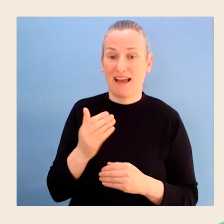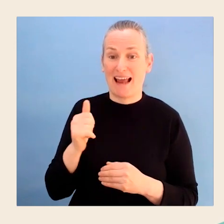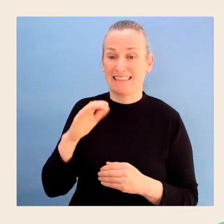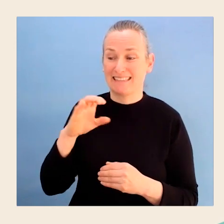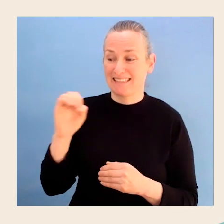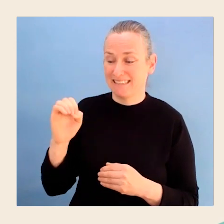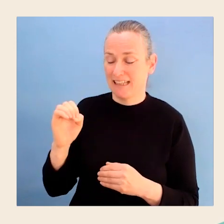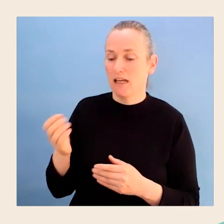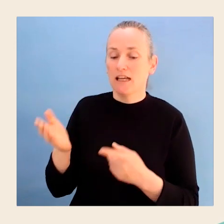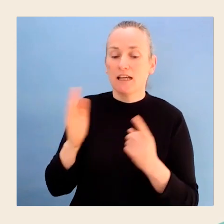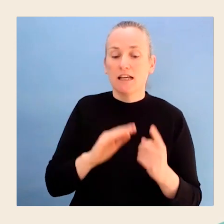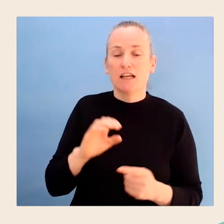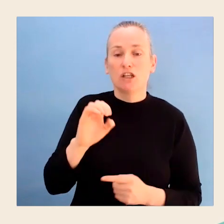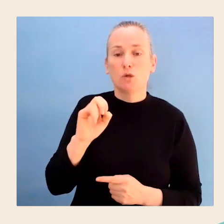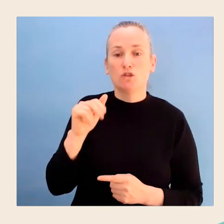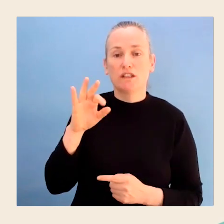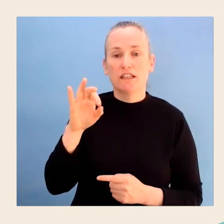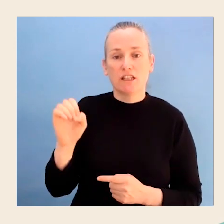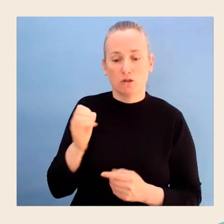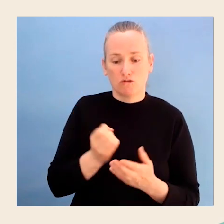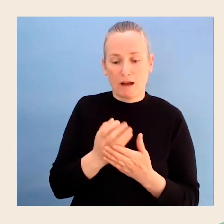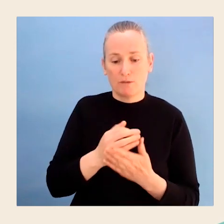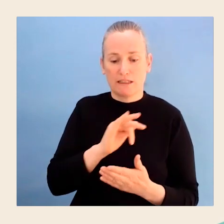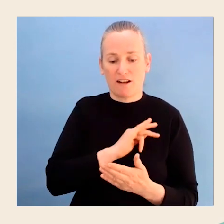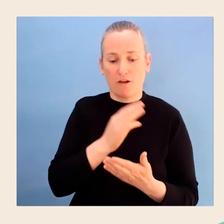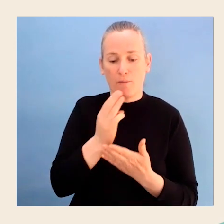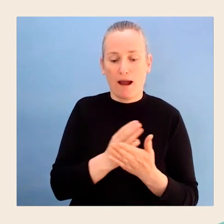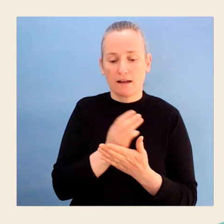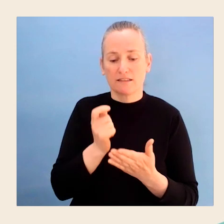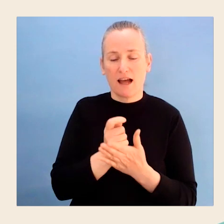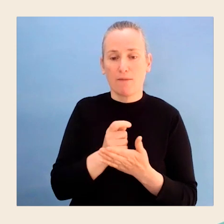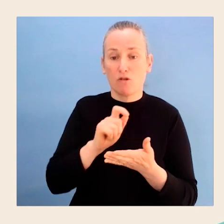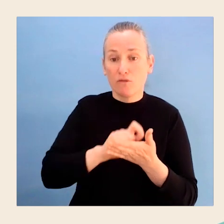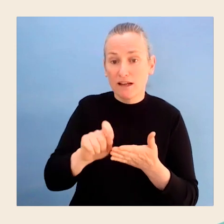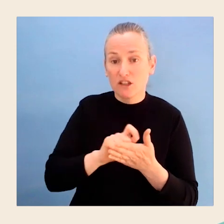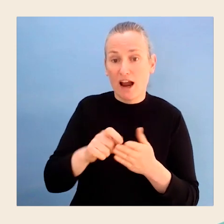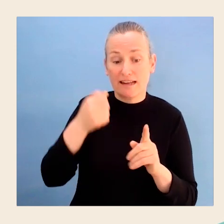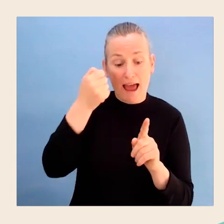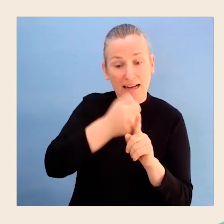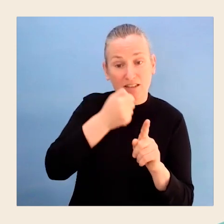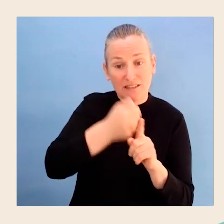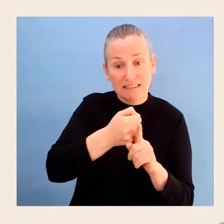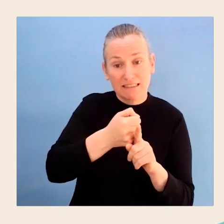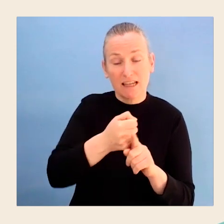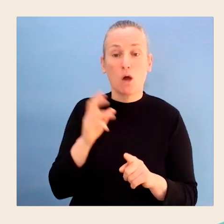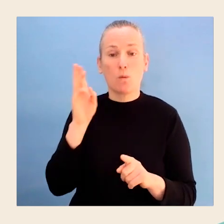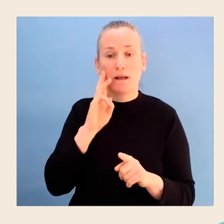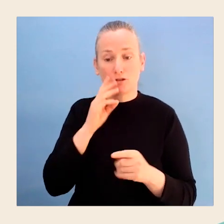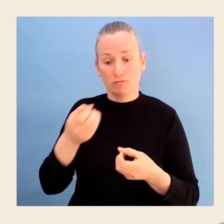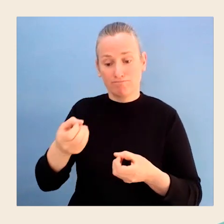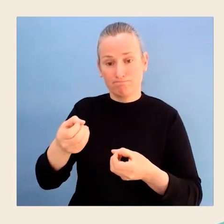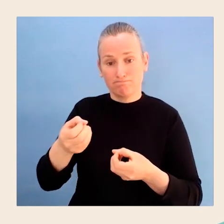Eugene, you describe yourself as a part-time writer and activist. Would you be willing to share some of the story of what brings you here today?